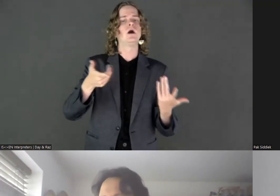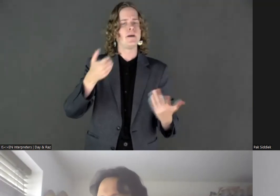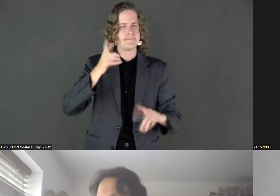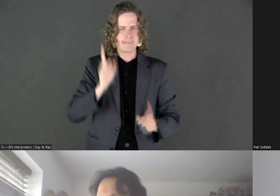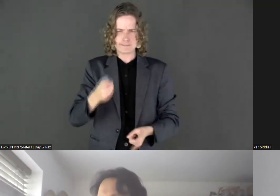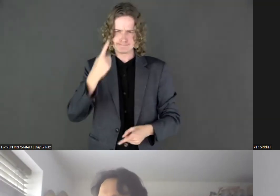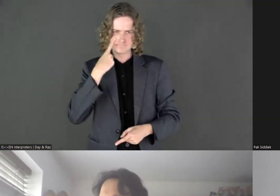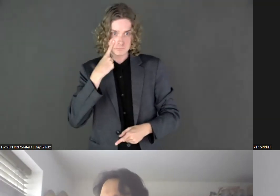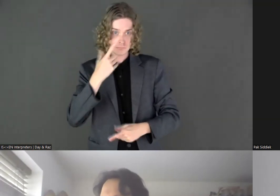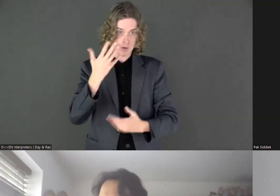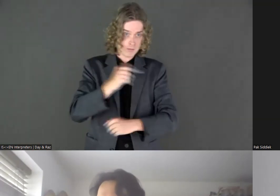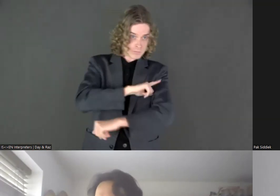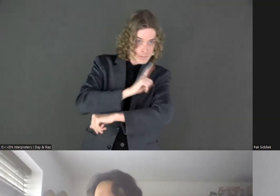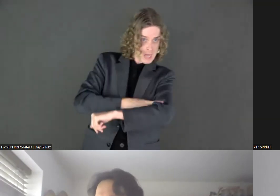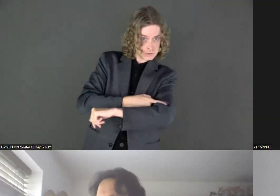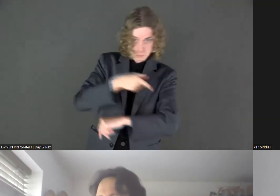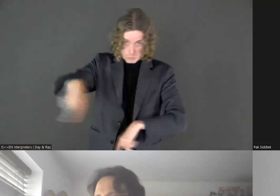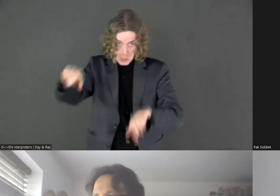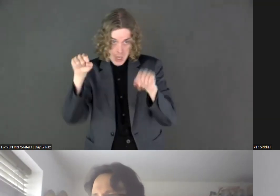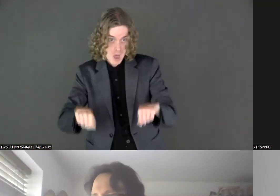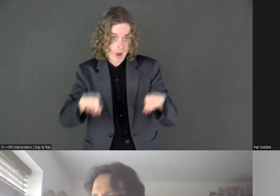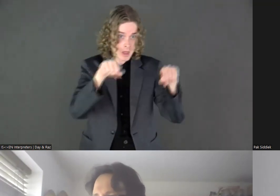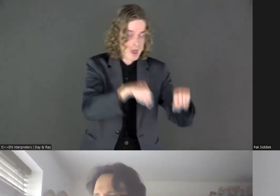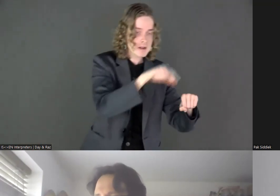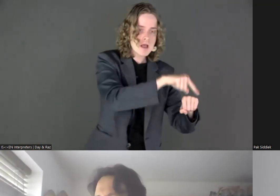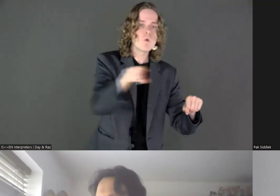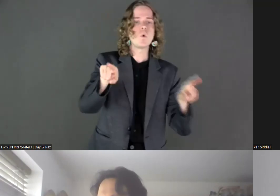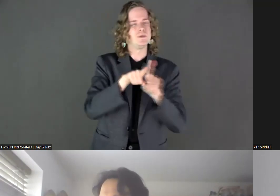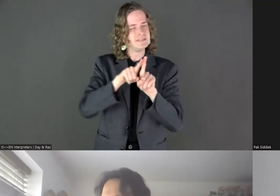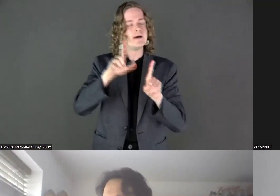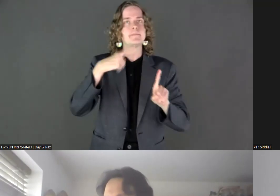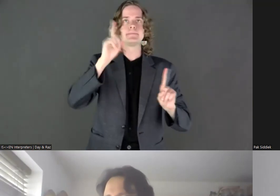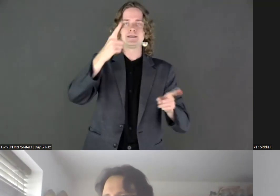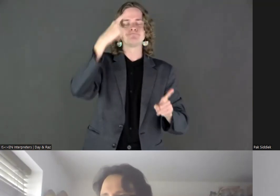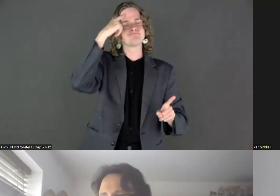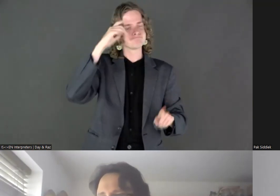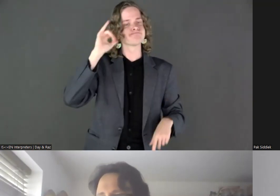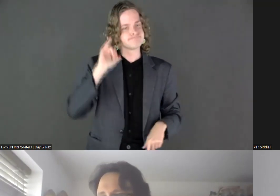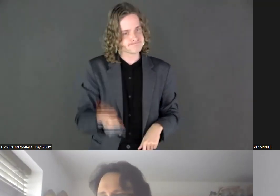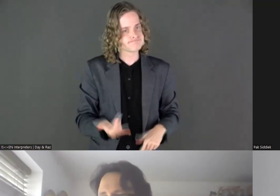there is a certain period that we are dealing with. And proposals in this case,